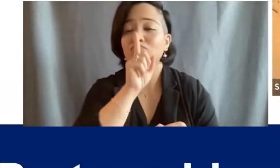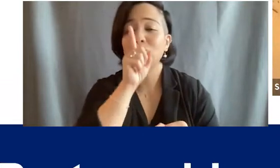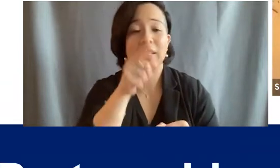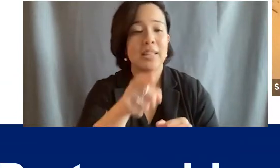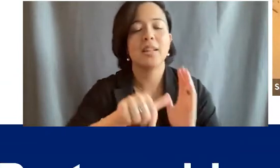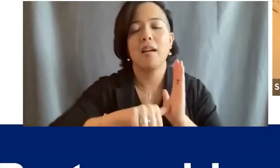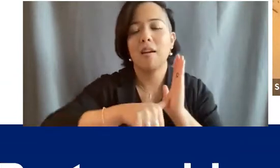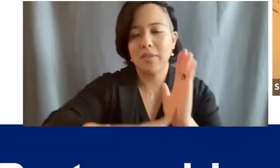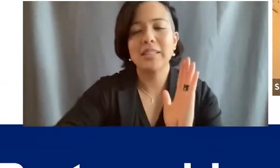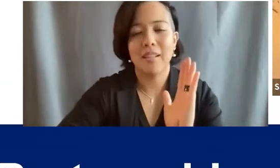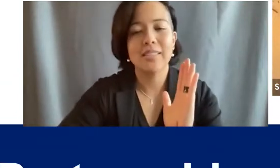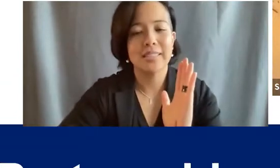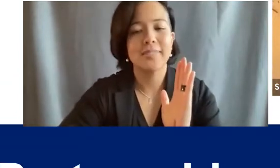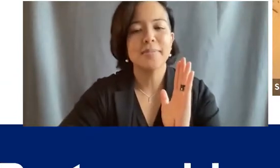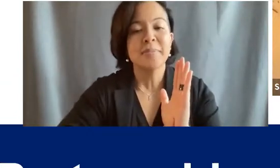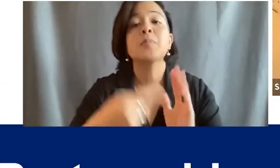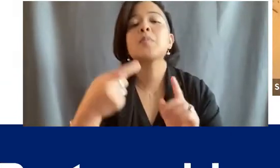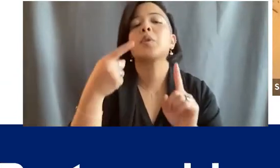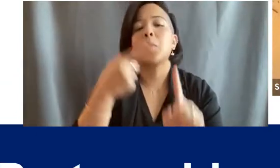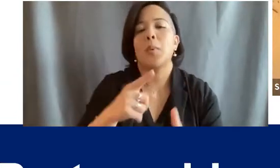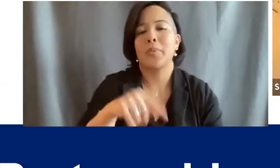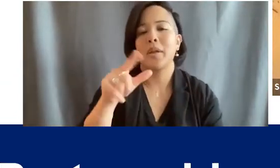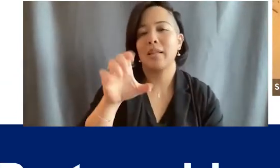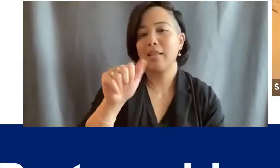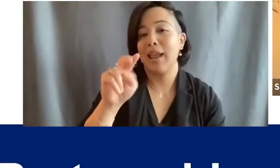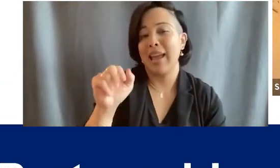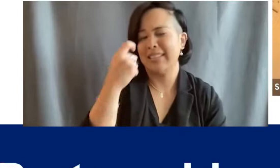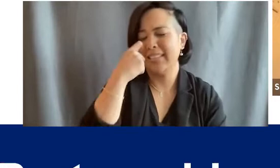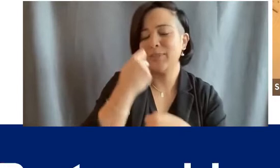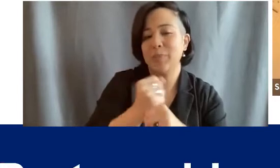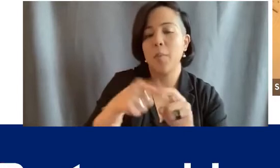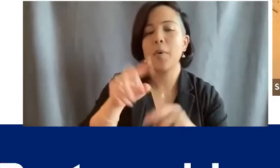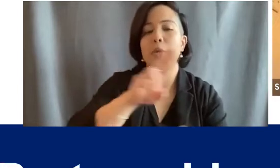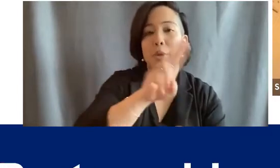the points that Leanna made before, about the US and UK education, part partnership.